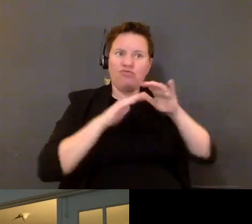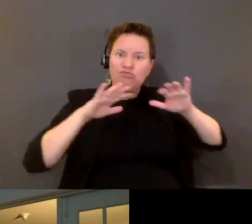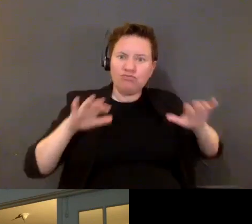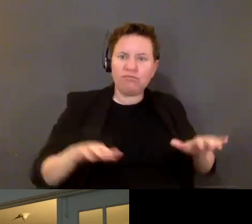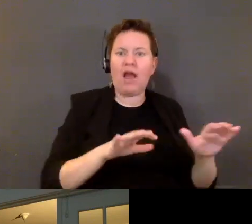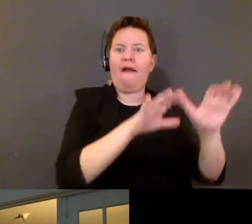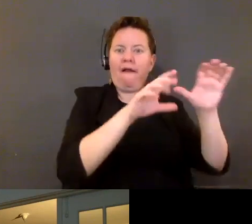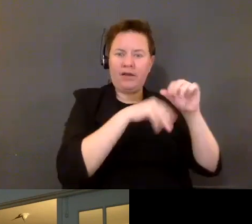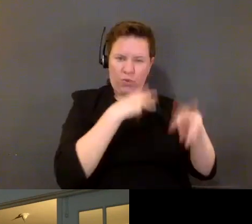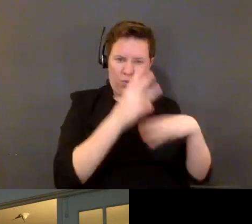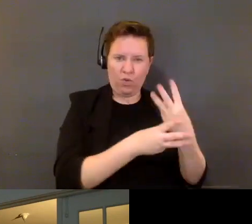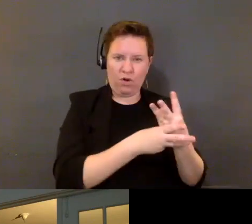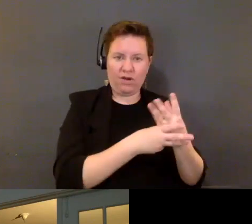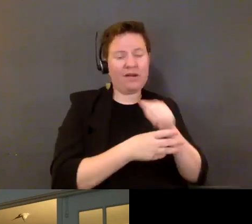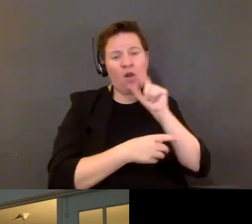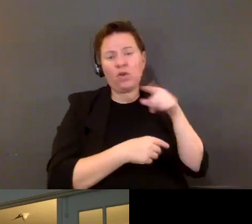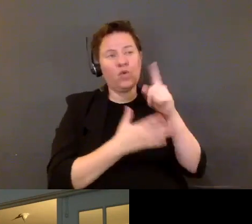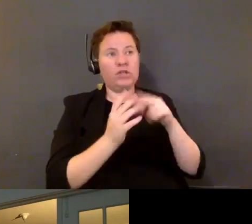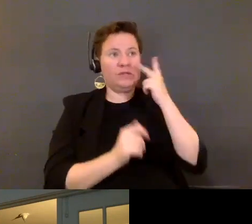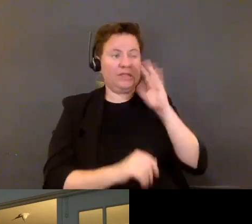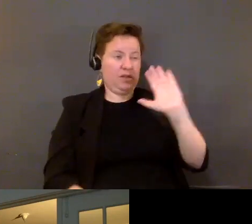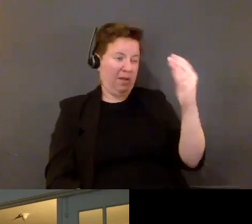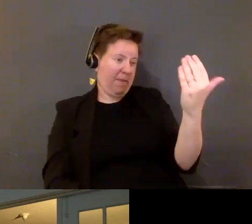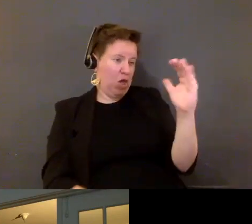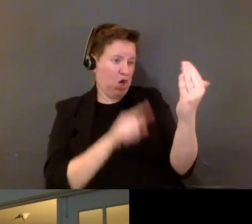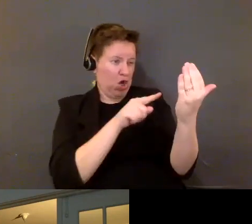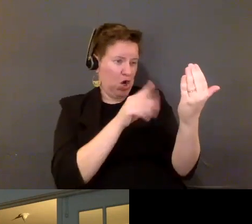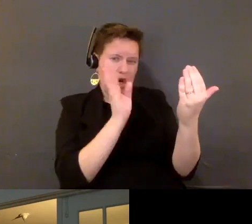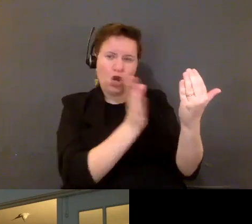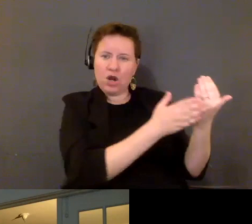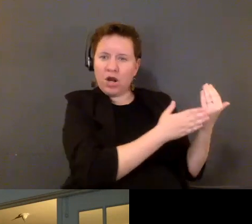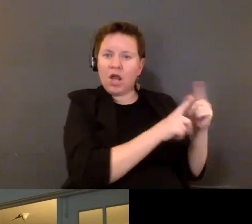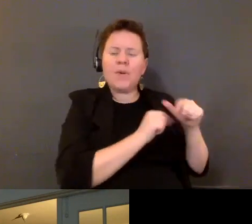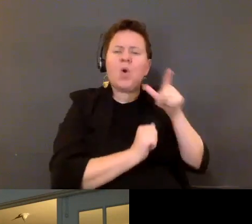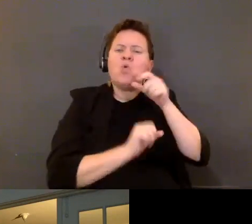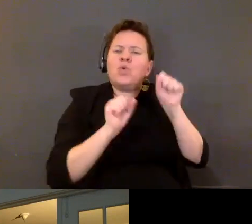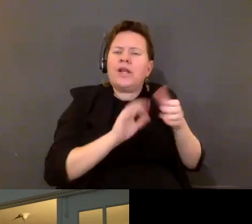not you know what do you see in the mirror as much as who can you be when you walk out the door